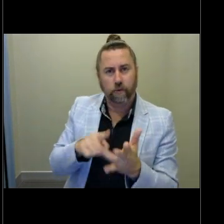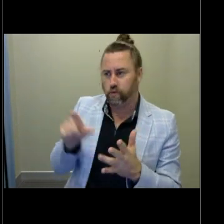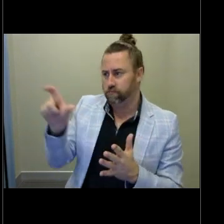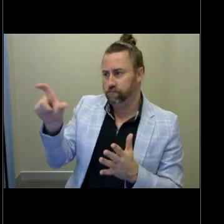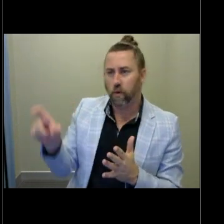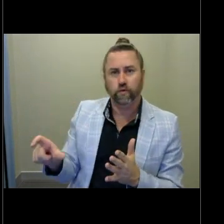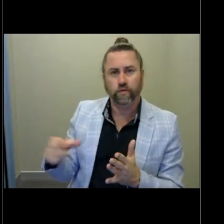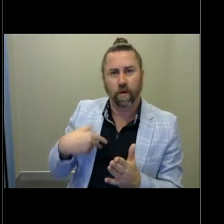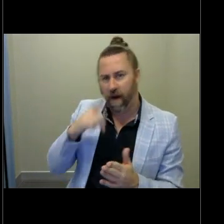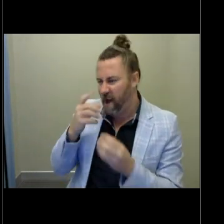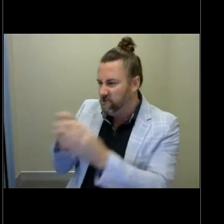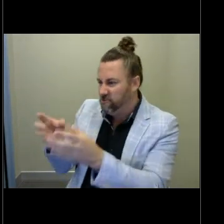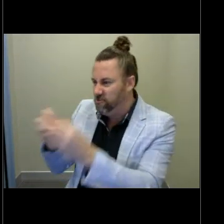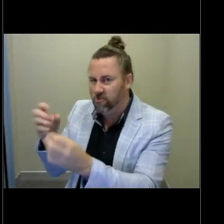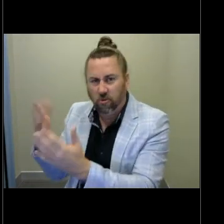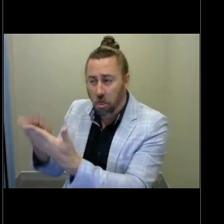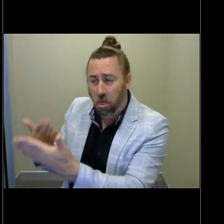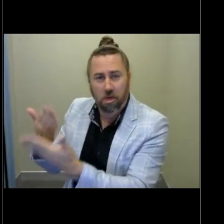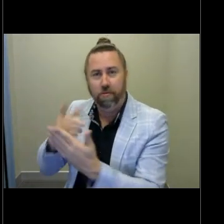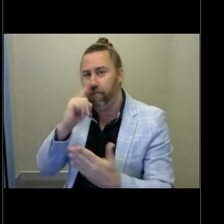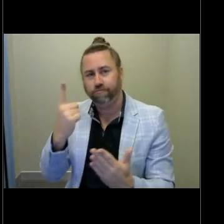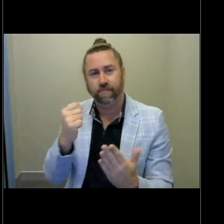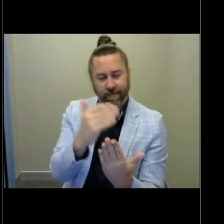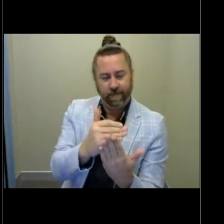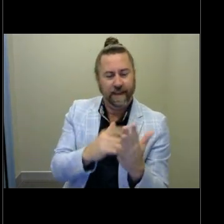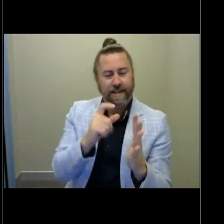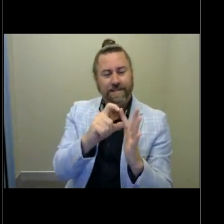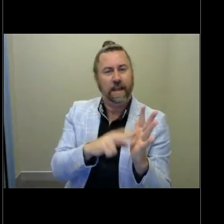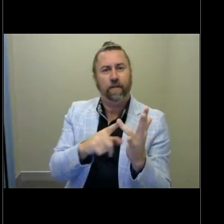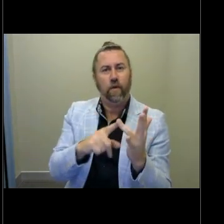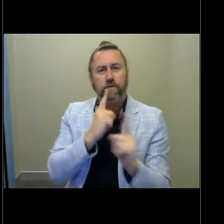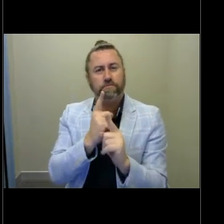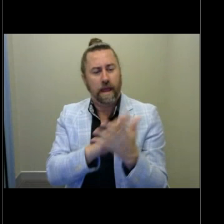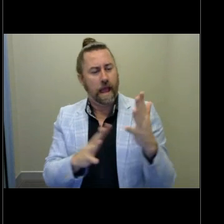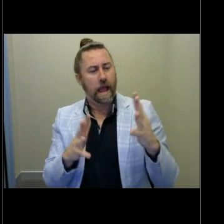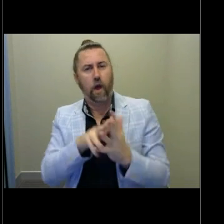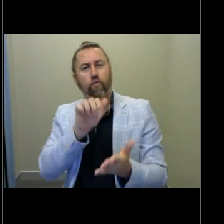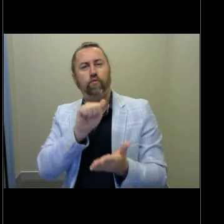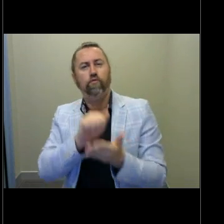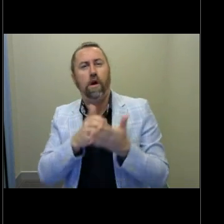So I will be talking a bit more about what's involved in a DVO.